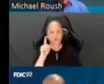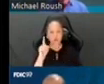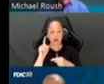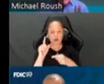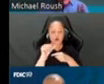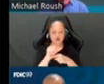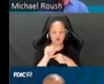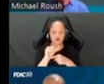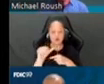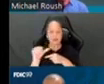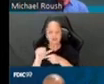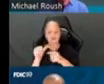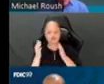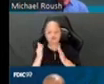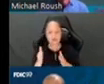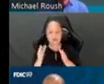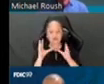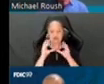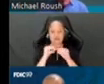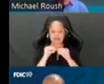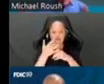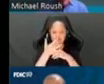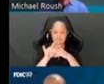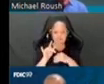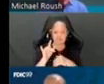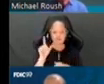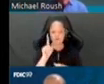trainer sessions available. Virtually or in person?